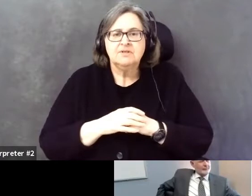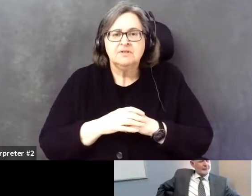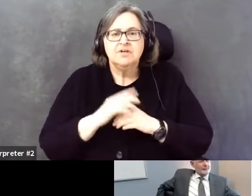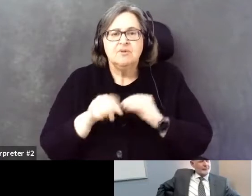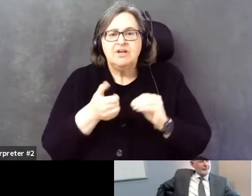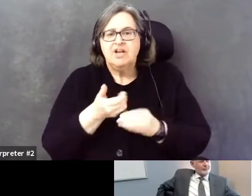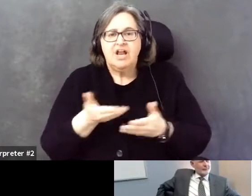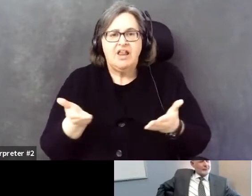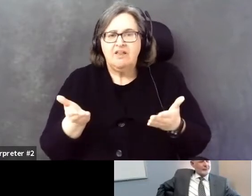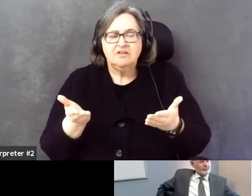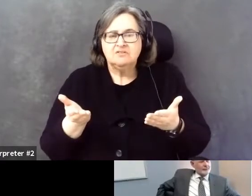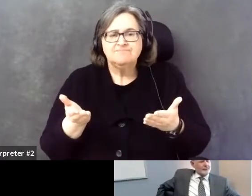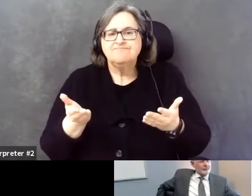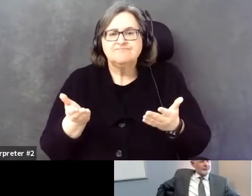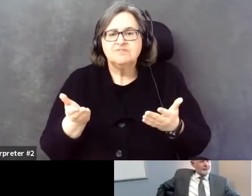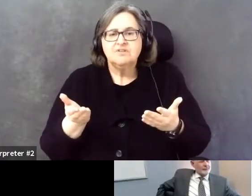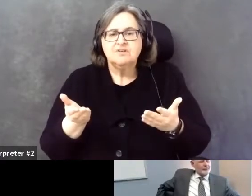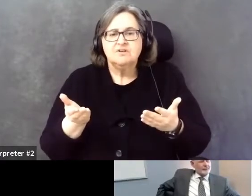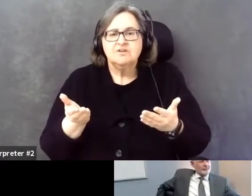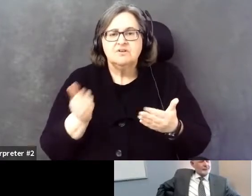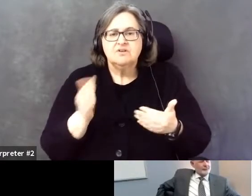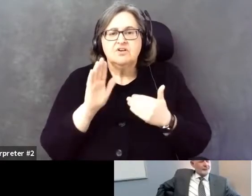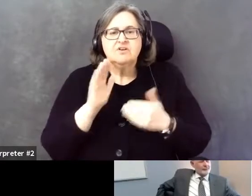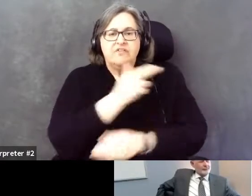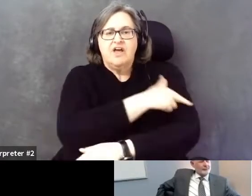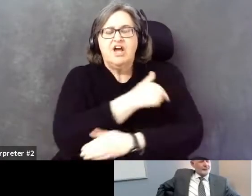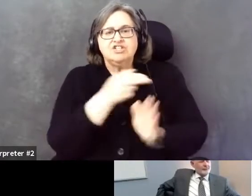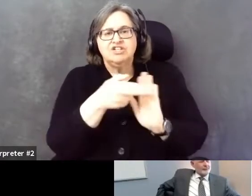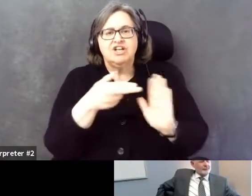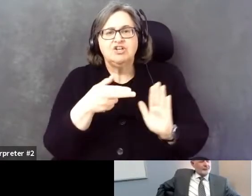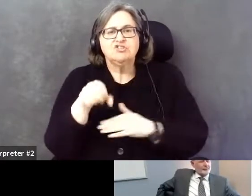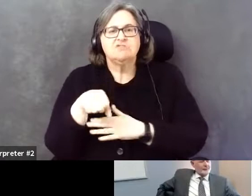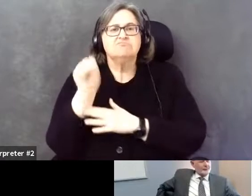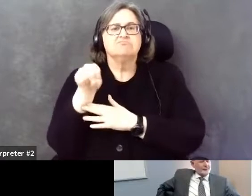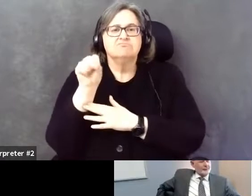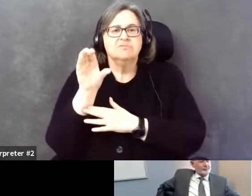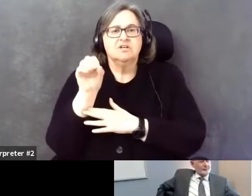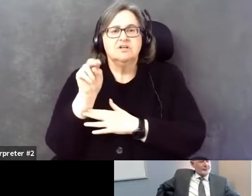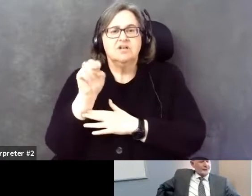having -- all of the hospital diagnosed with was a concussion. They didn't treat me for